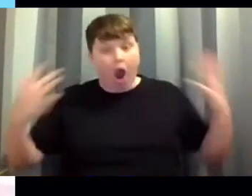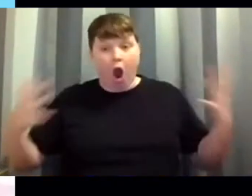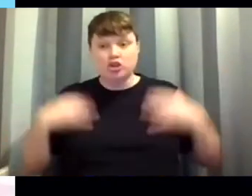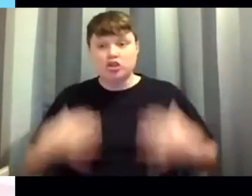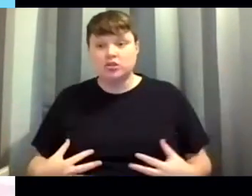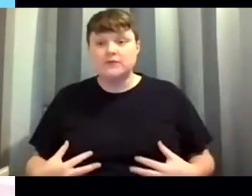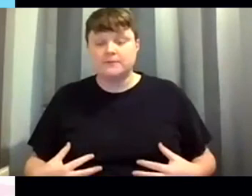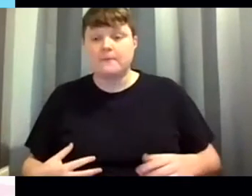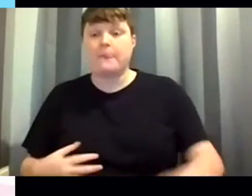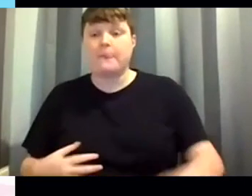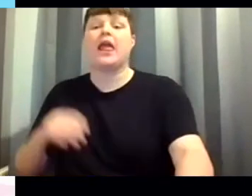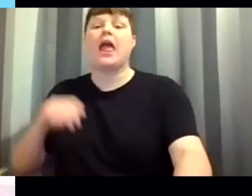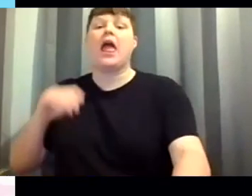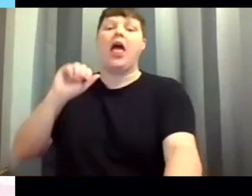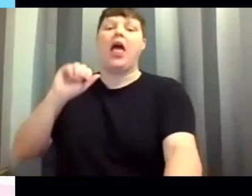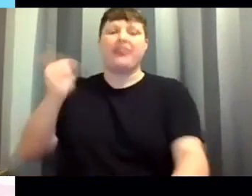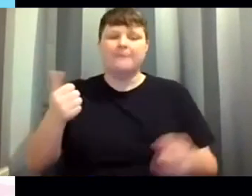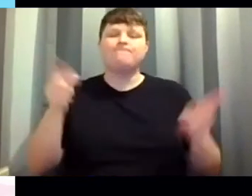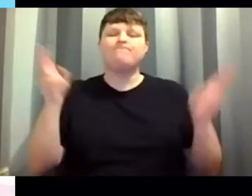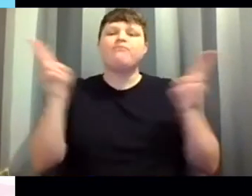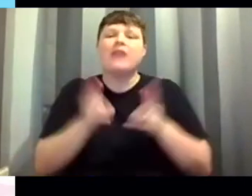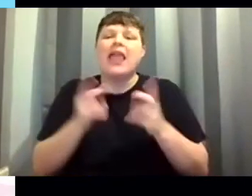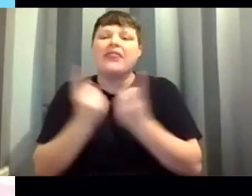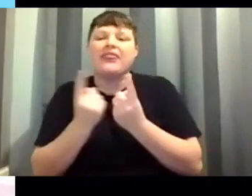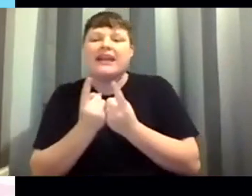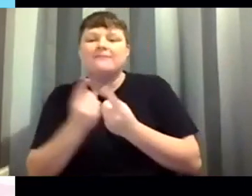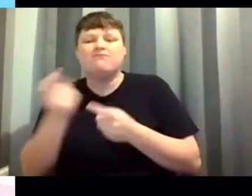Then, there's less common things which are important for some people. I'm not going